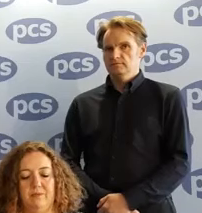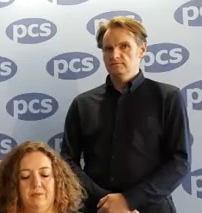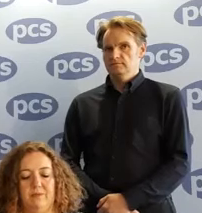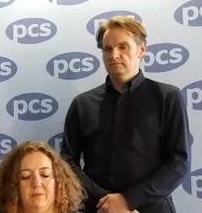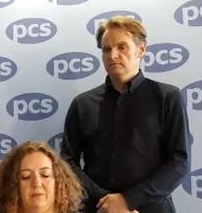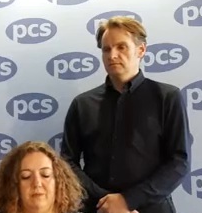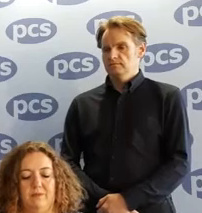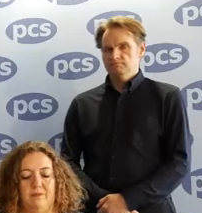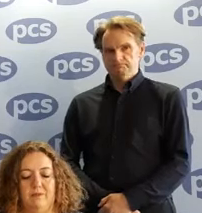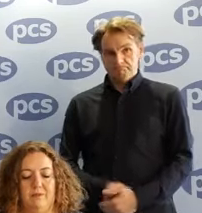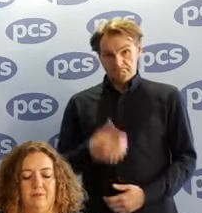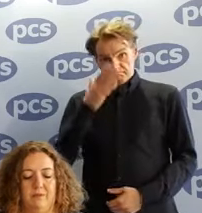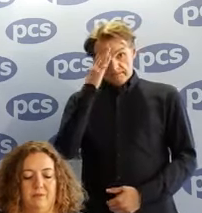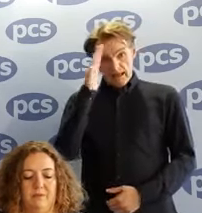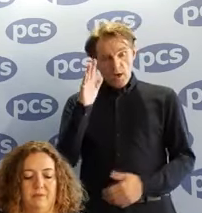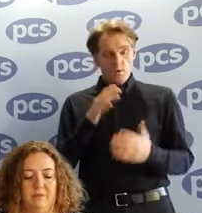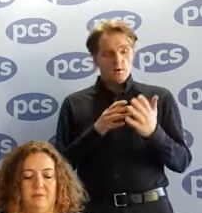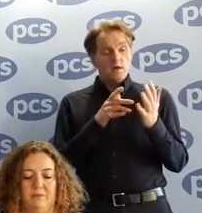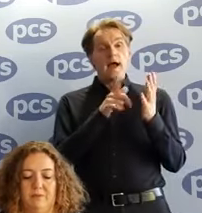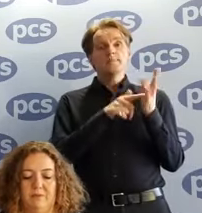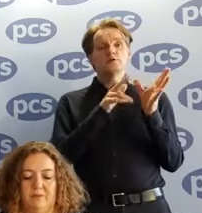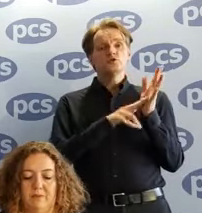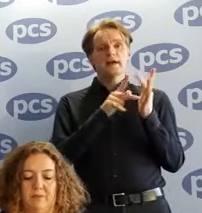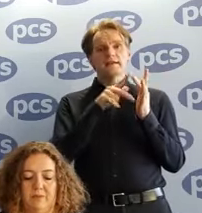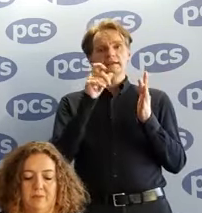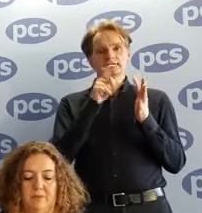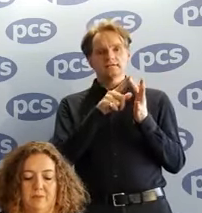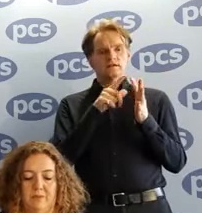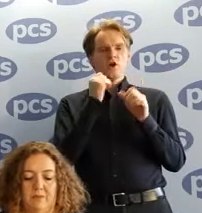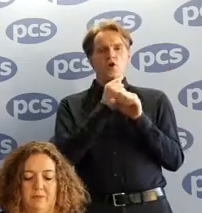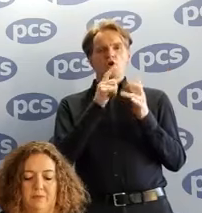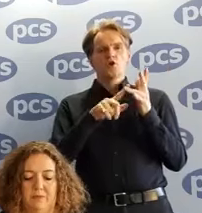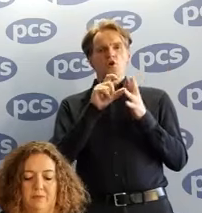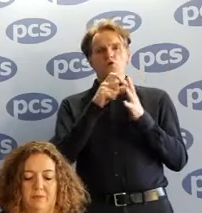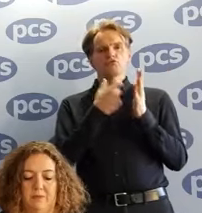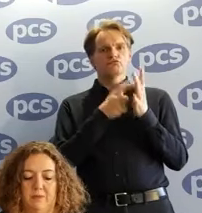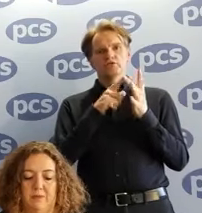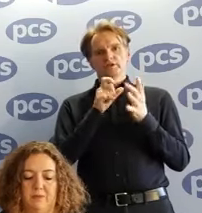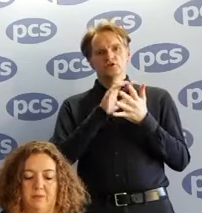Hello my name is Janice Godrich and I'm here at PCS headquarters hosting our